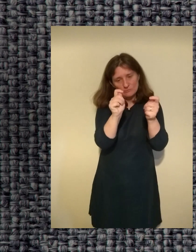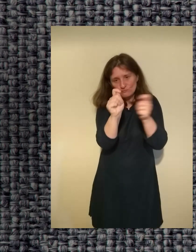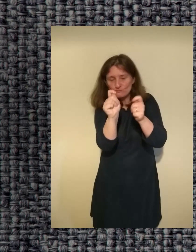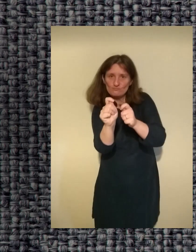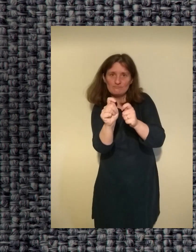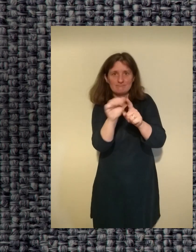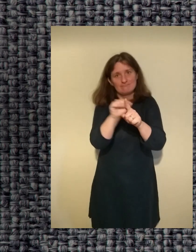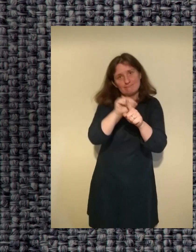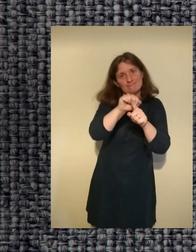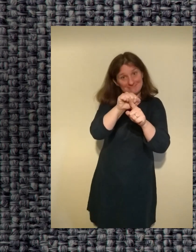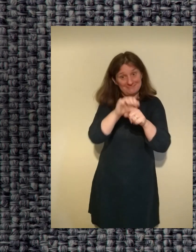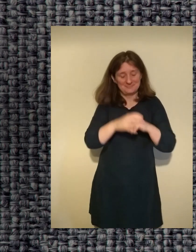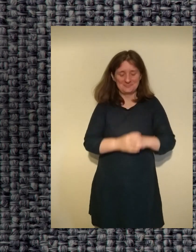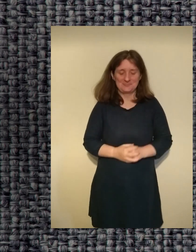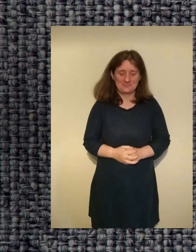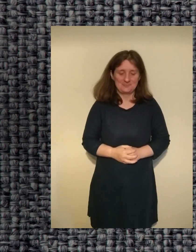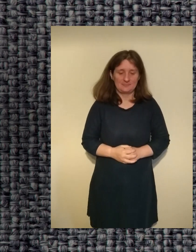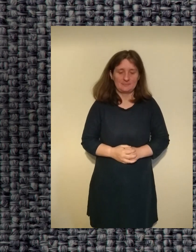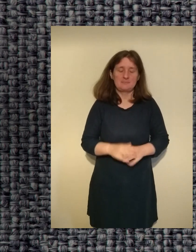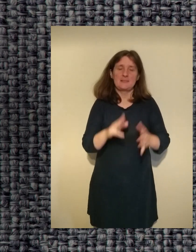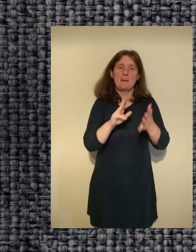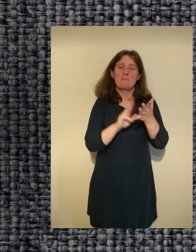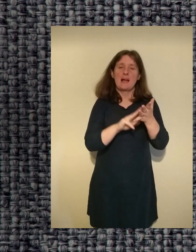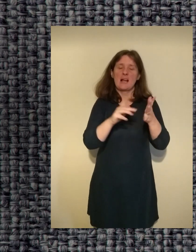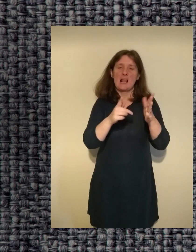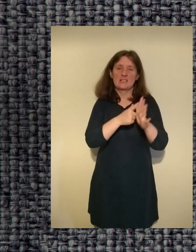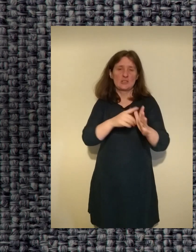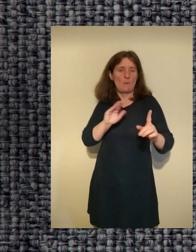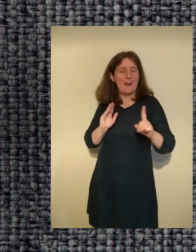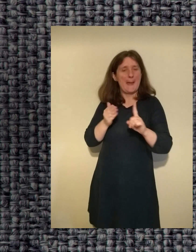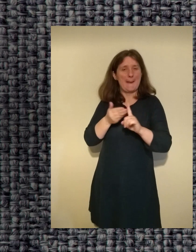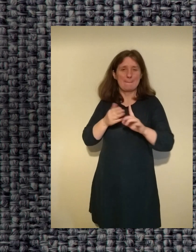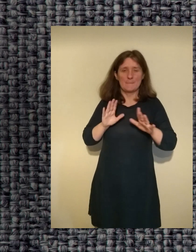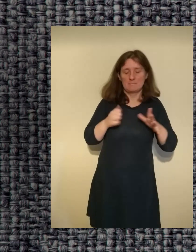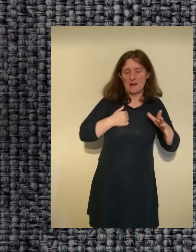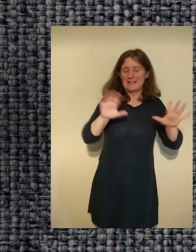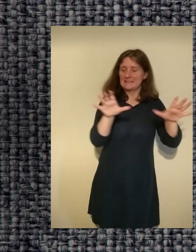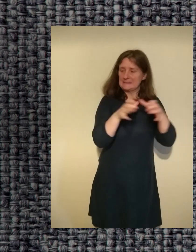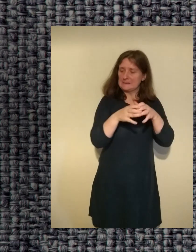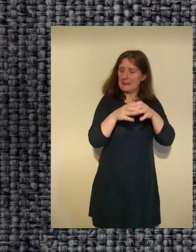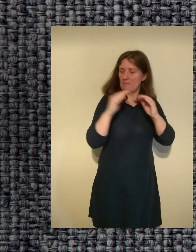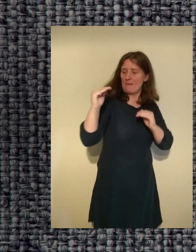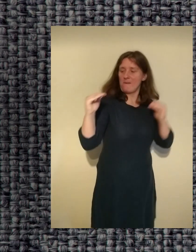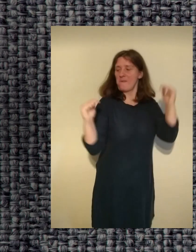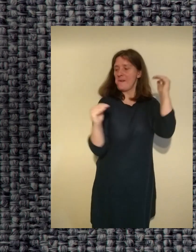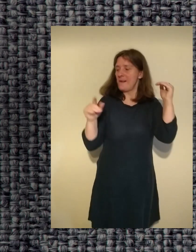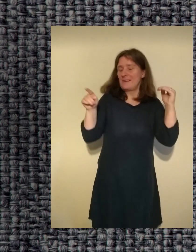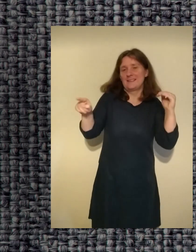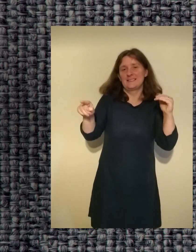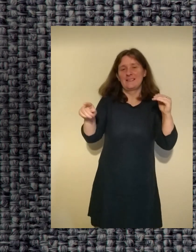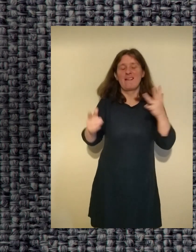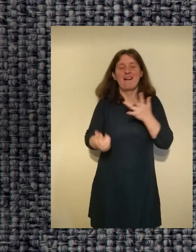But this picture was being . Michaelangelo was keen to prove the superiority